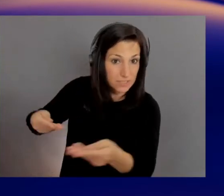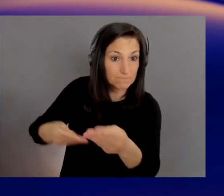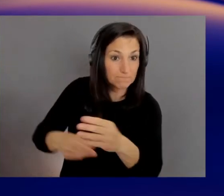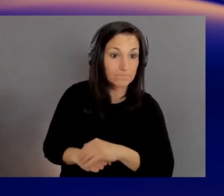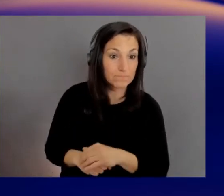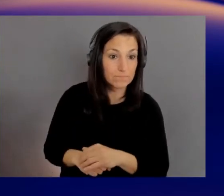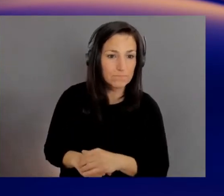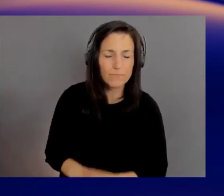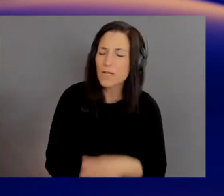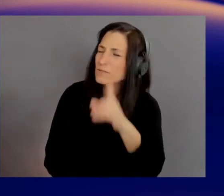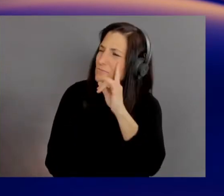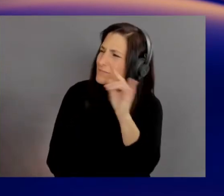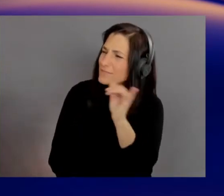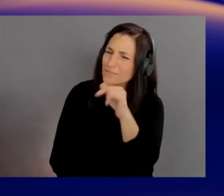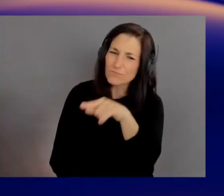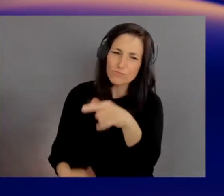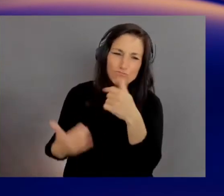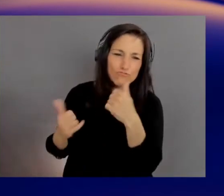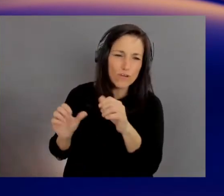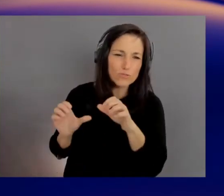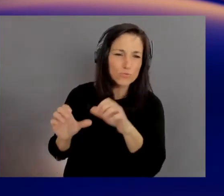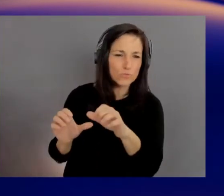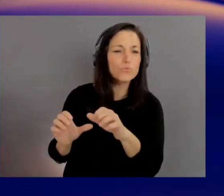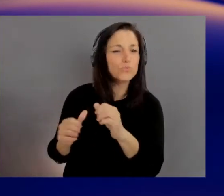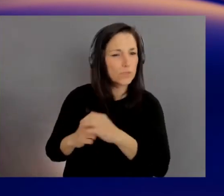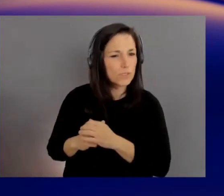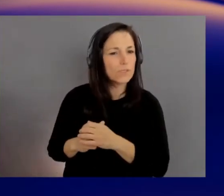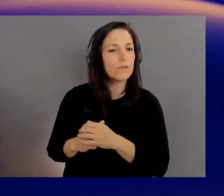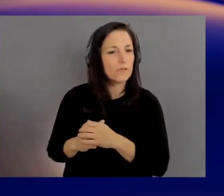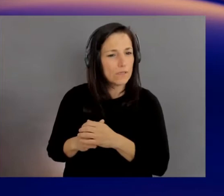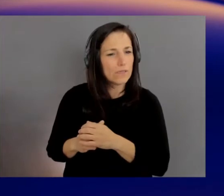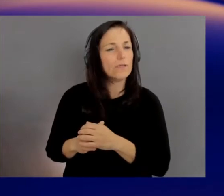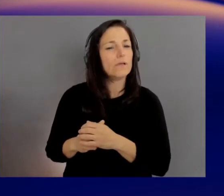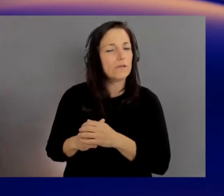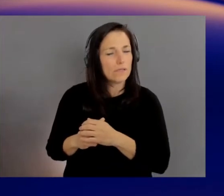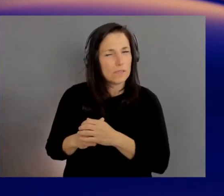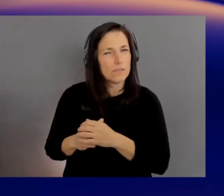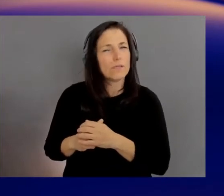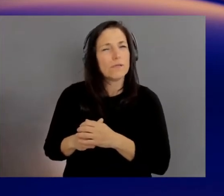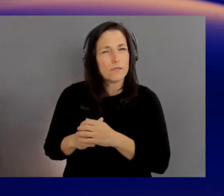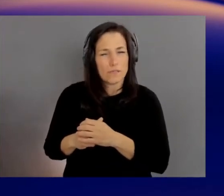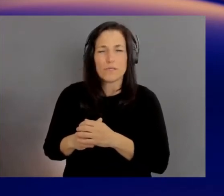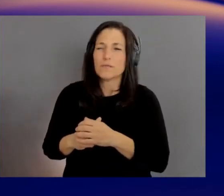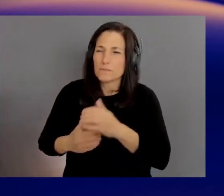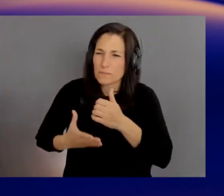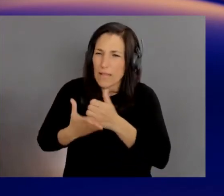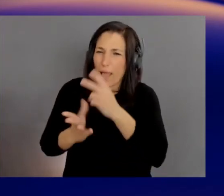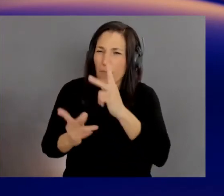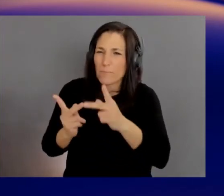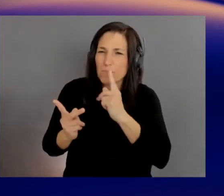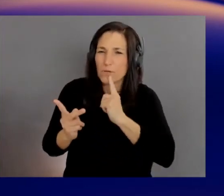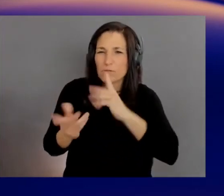is help people get through a lot of the tedious work so you can get to training building models